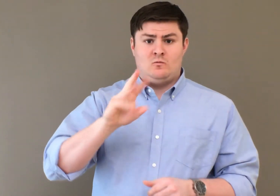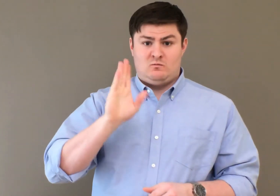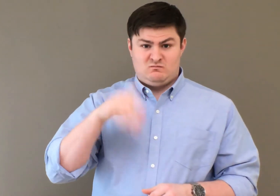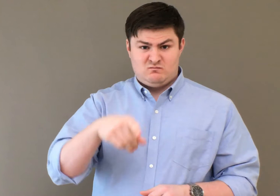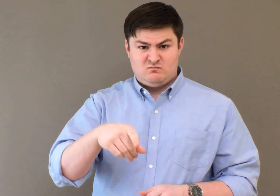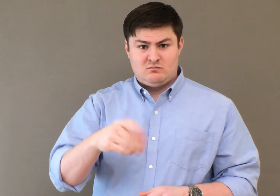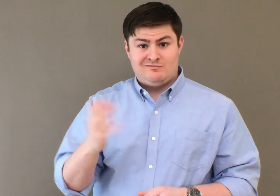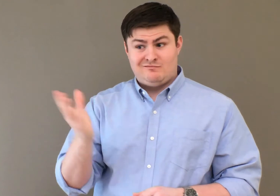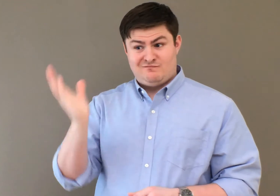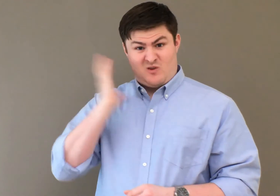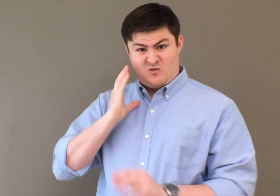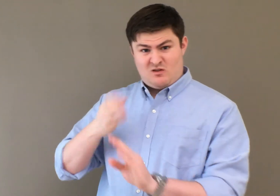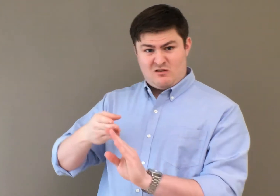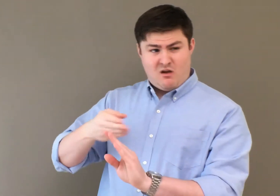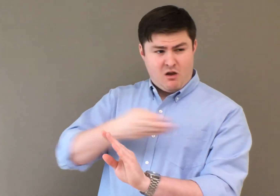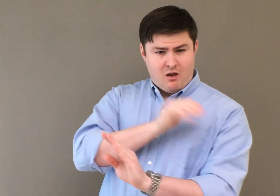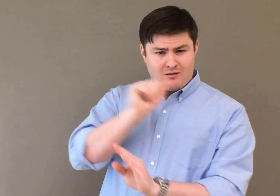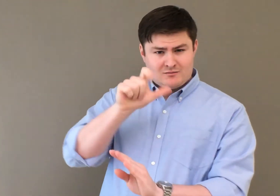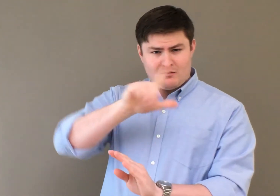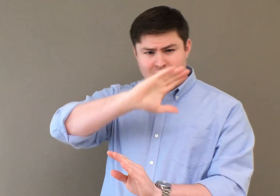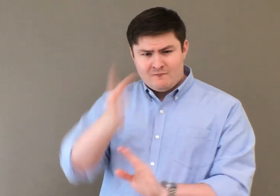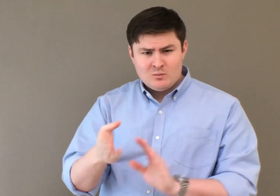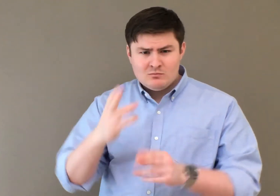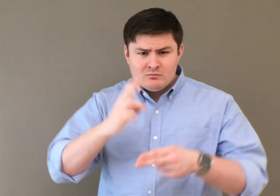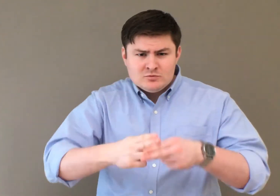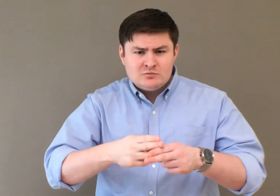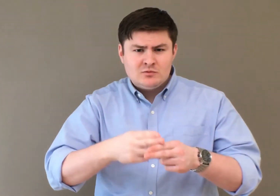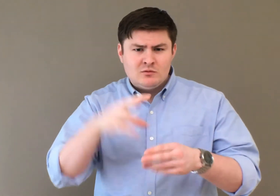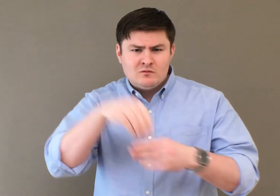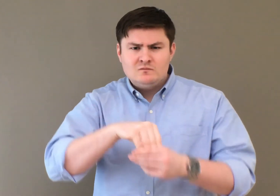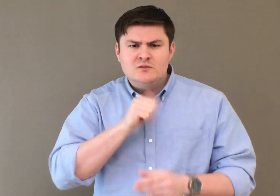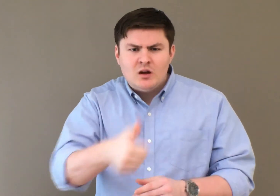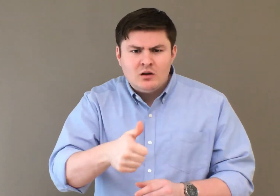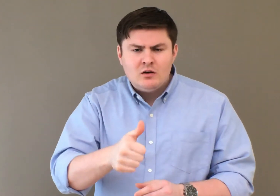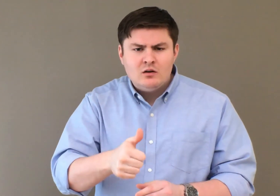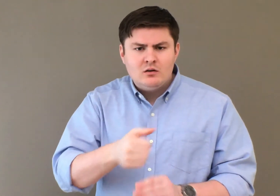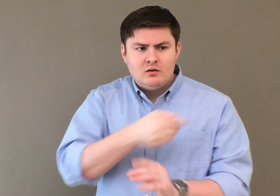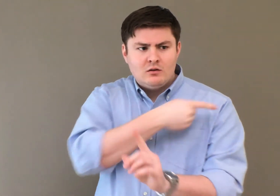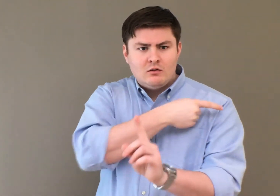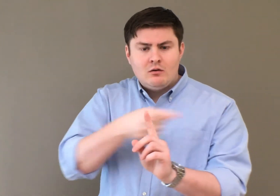ASL, as an education option for children in these screenings. Fixing this oversight has